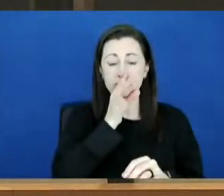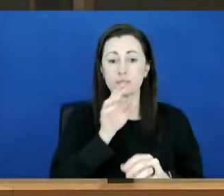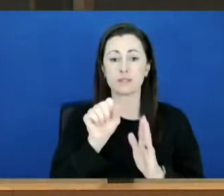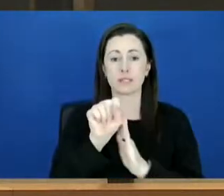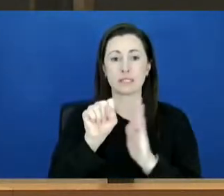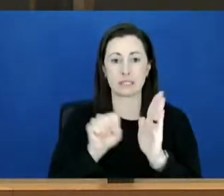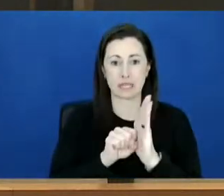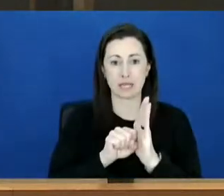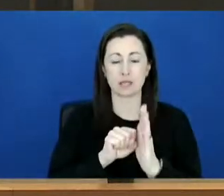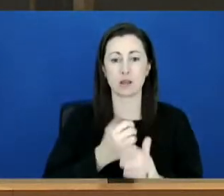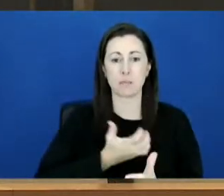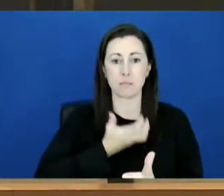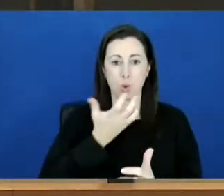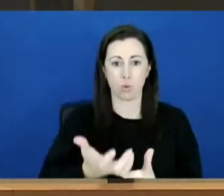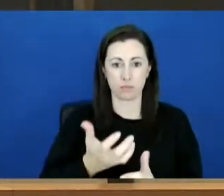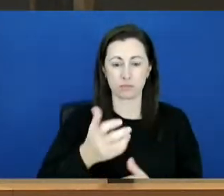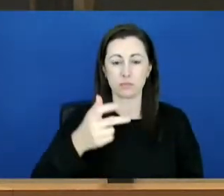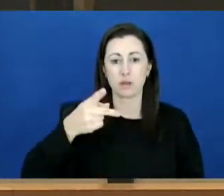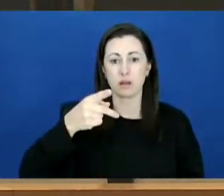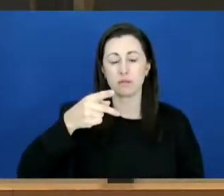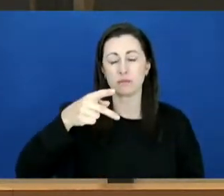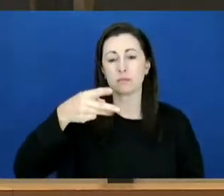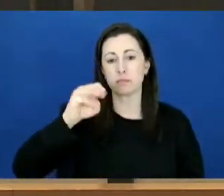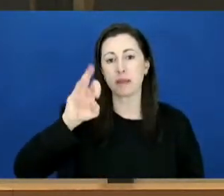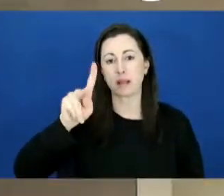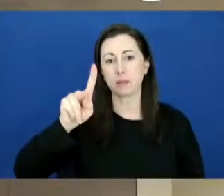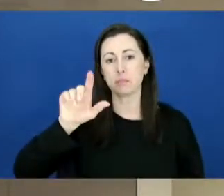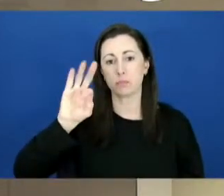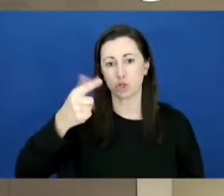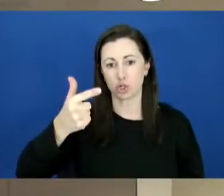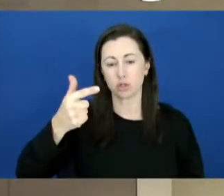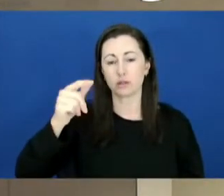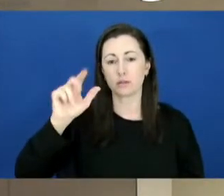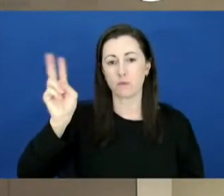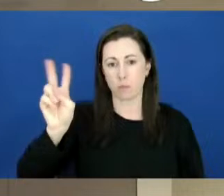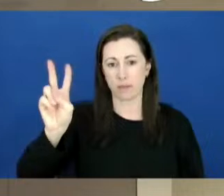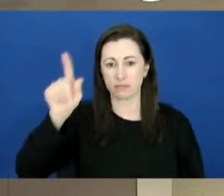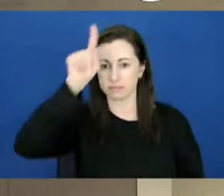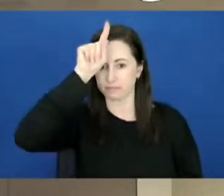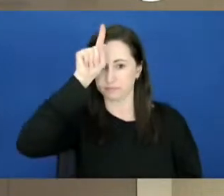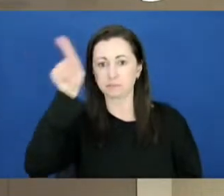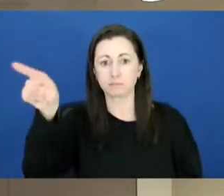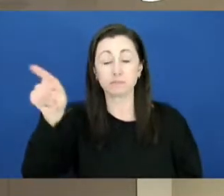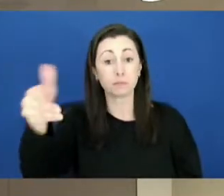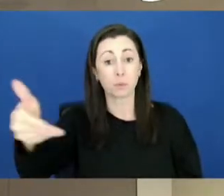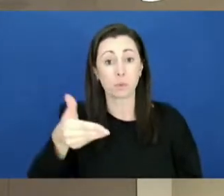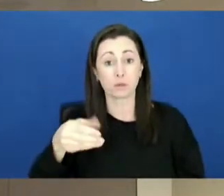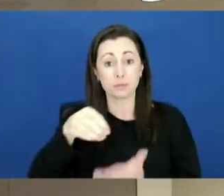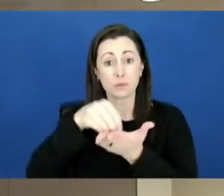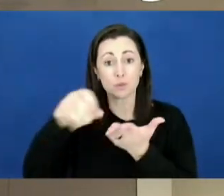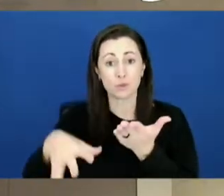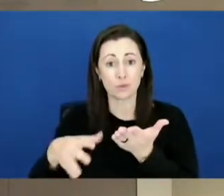FORWARD THIS EVENING TO RECITE